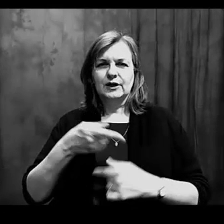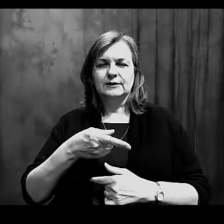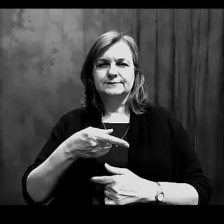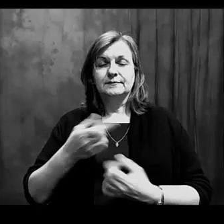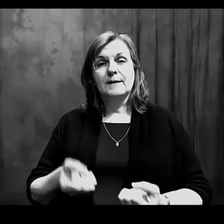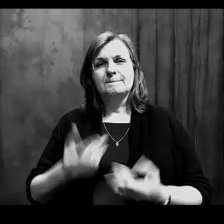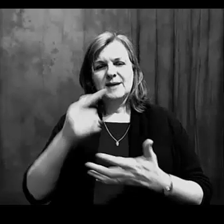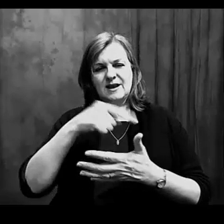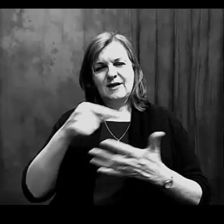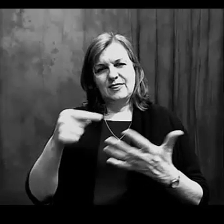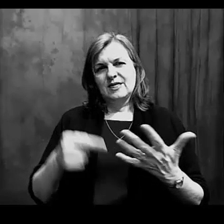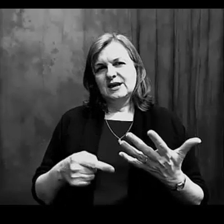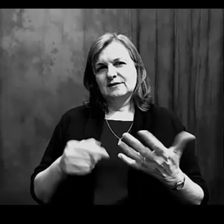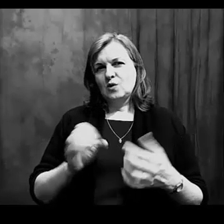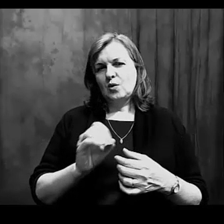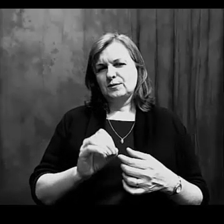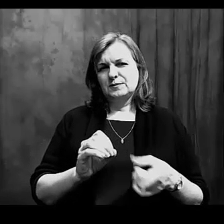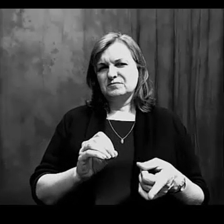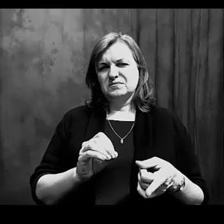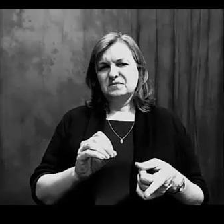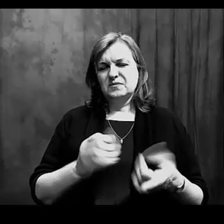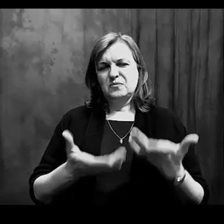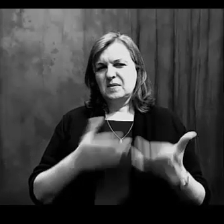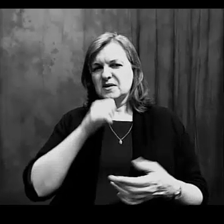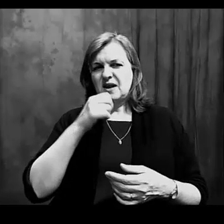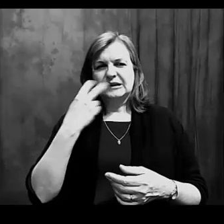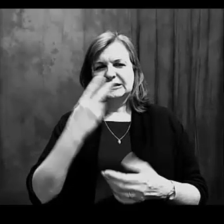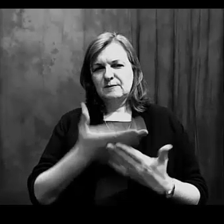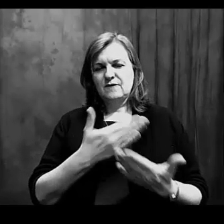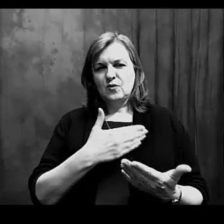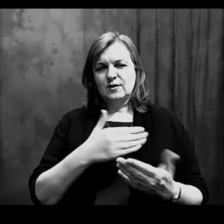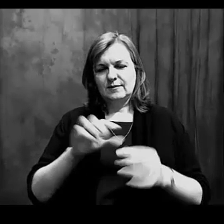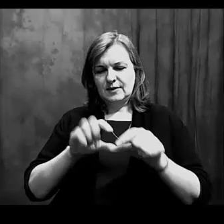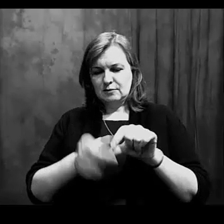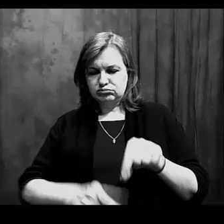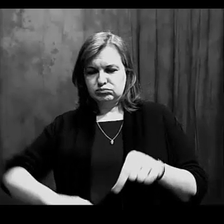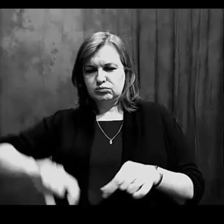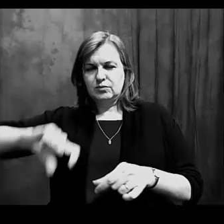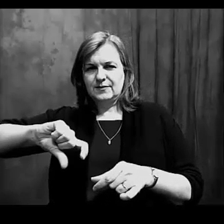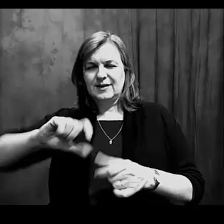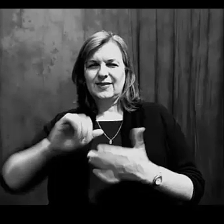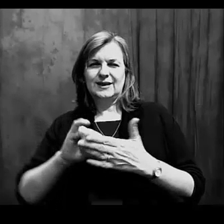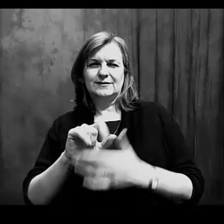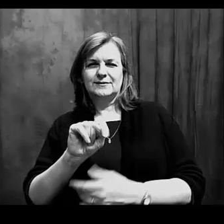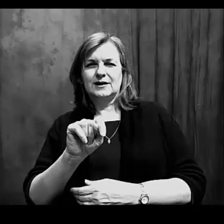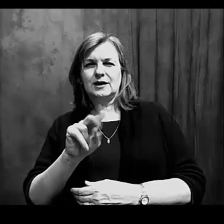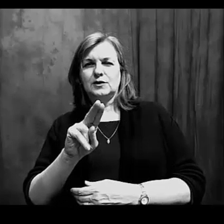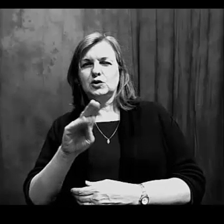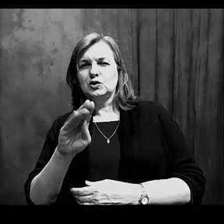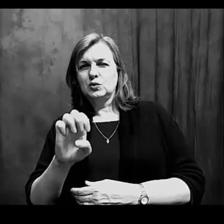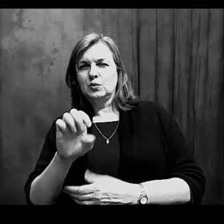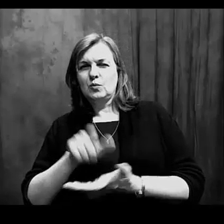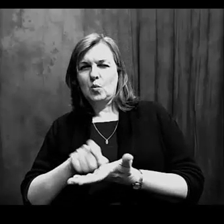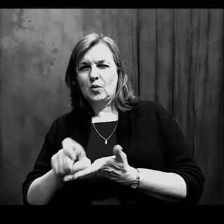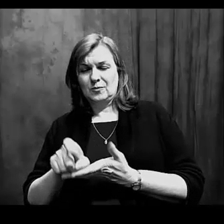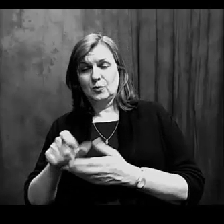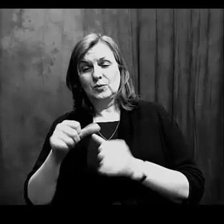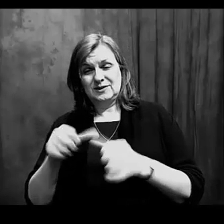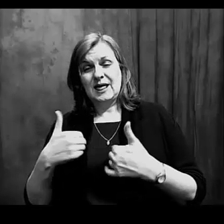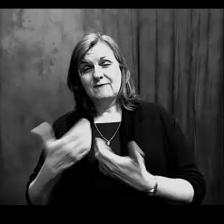now many of these organisms are not going to look familiar to you -- this is a tube worm of type -- we still see a lot of those but some